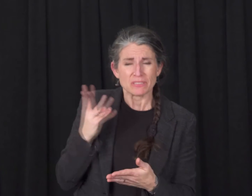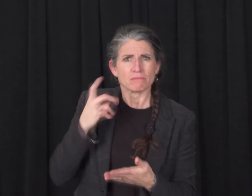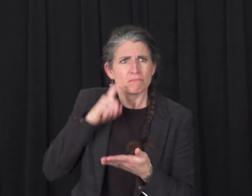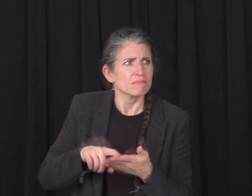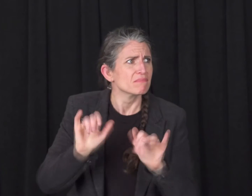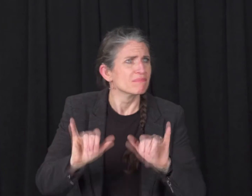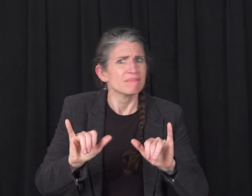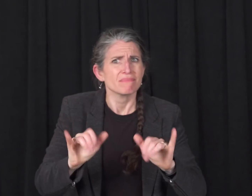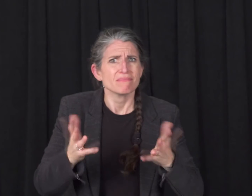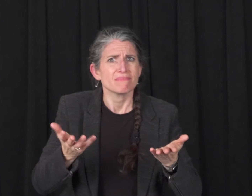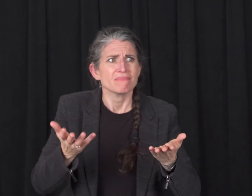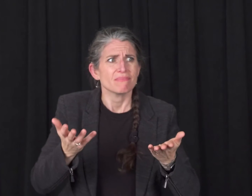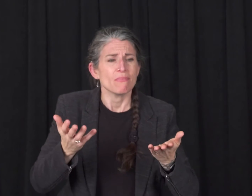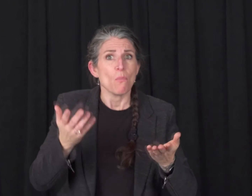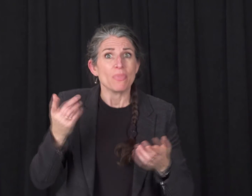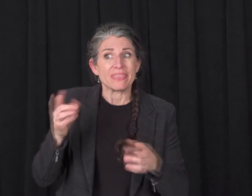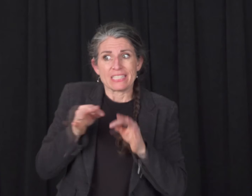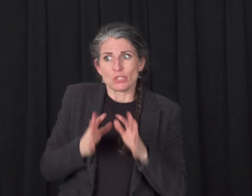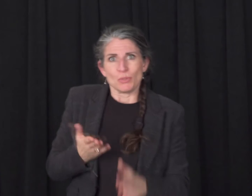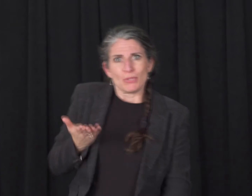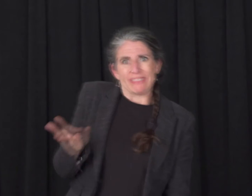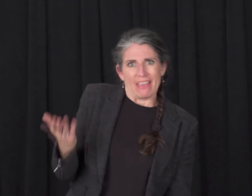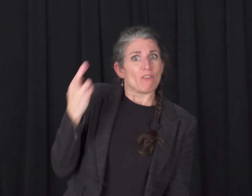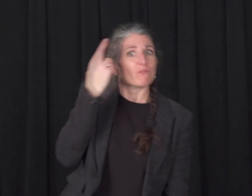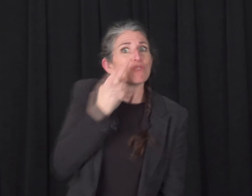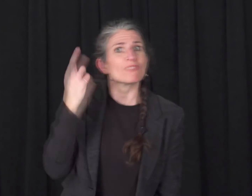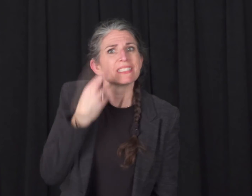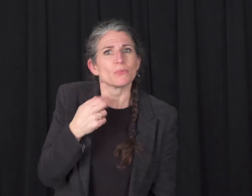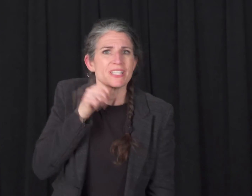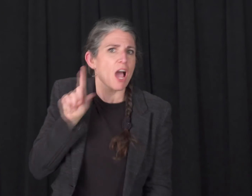the interpreters were there for not only for reasons, um